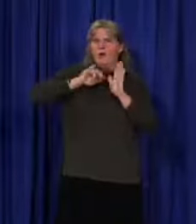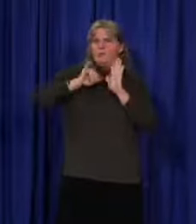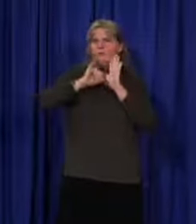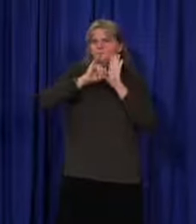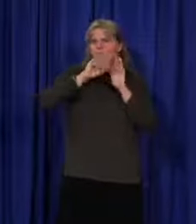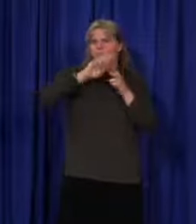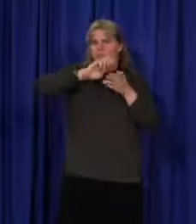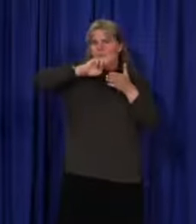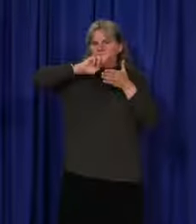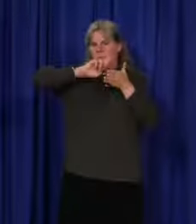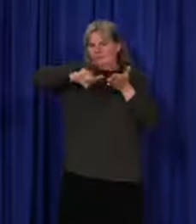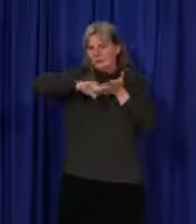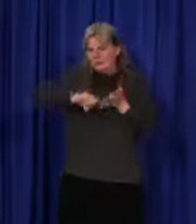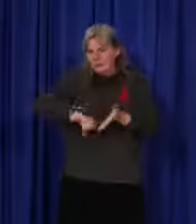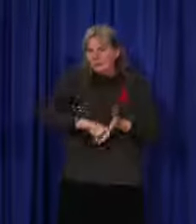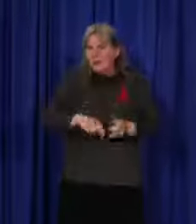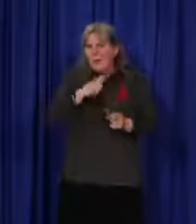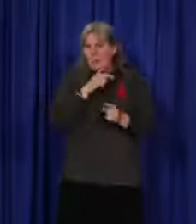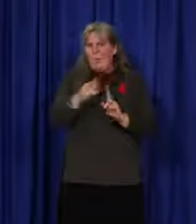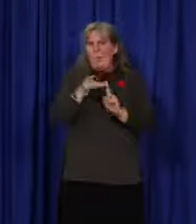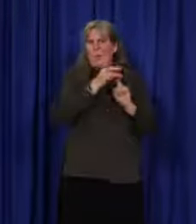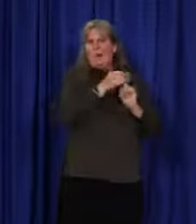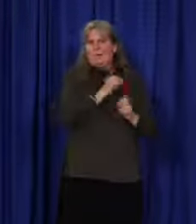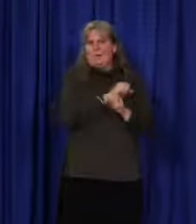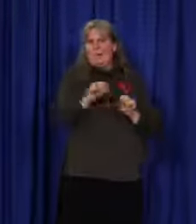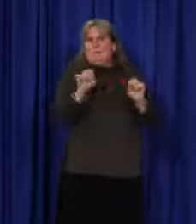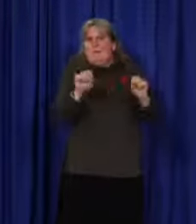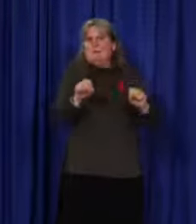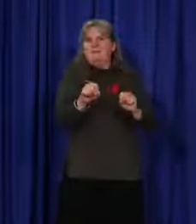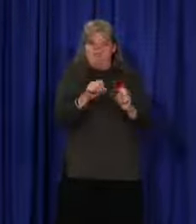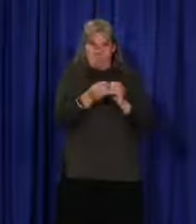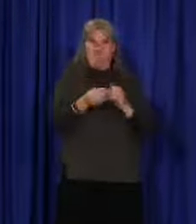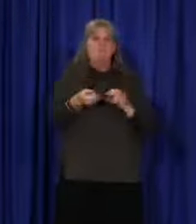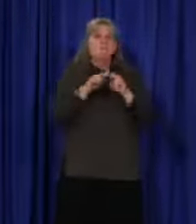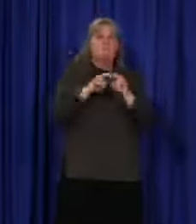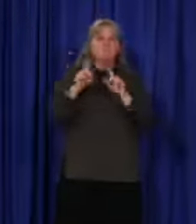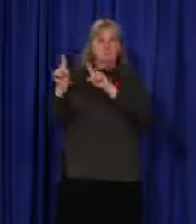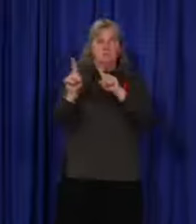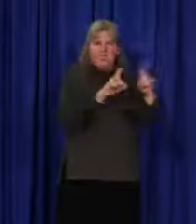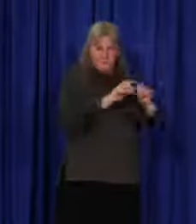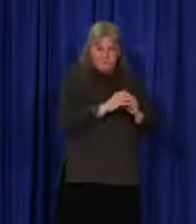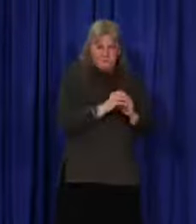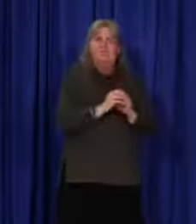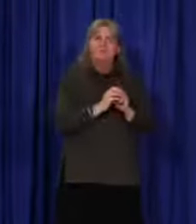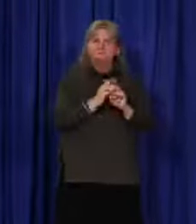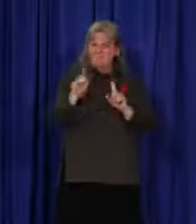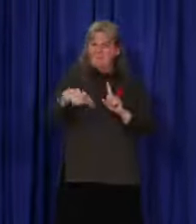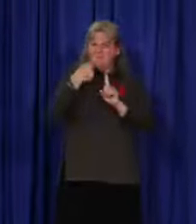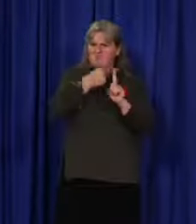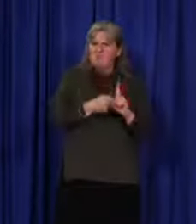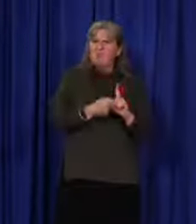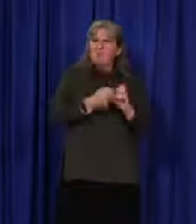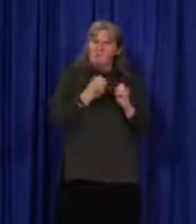Be very aware of where you have been. If you have any symptoms that match the self-assessment